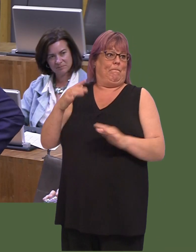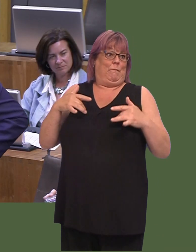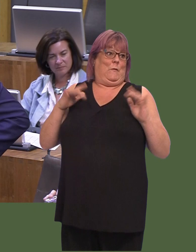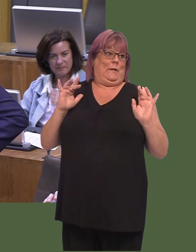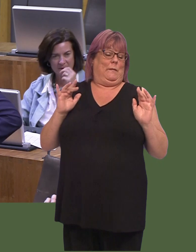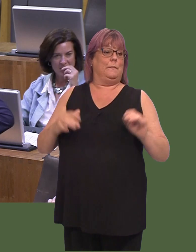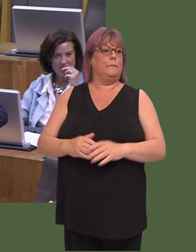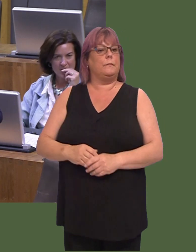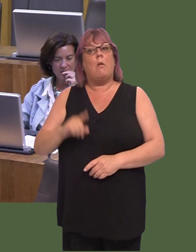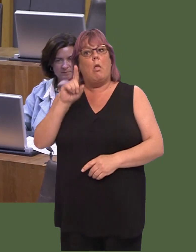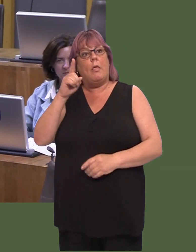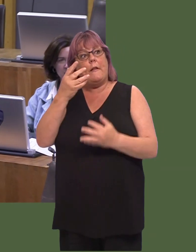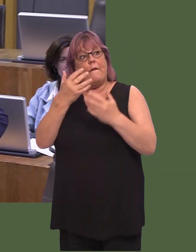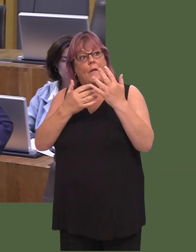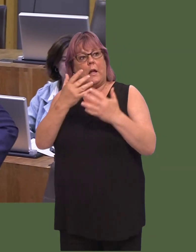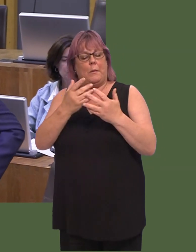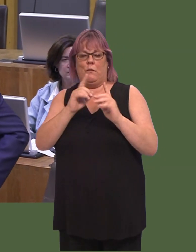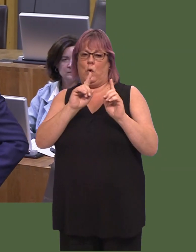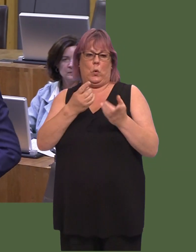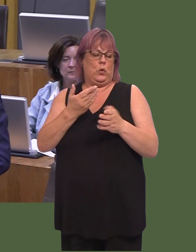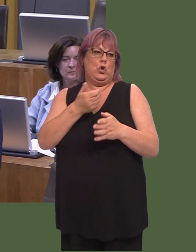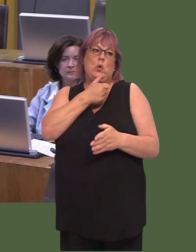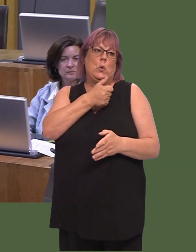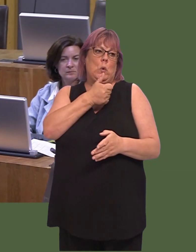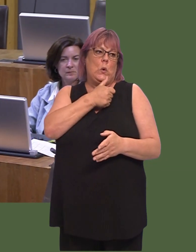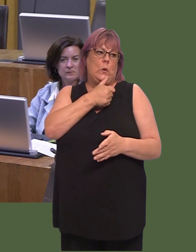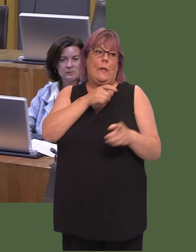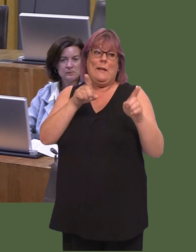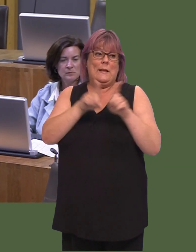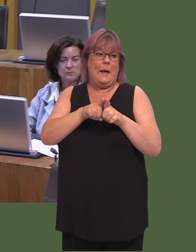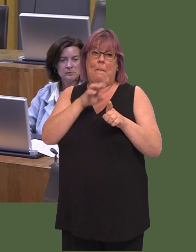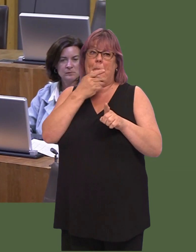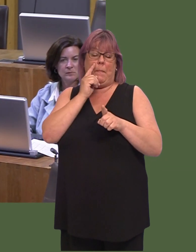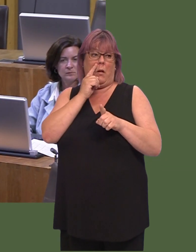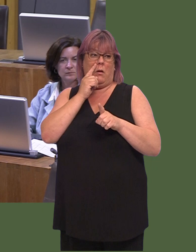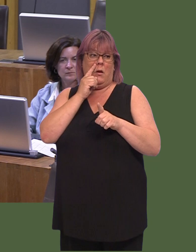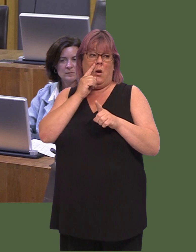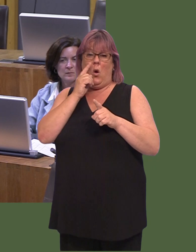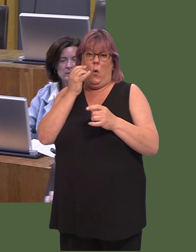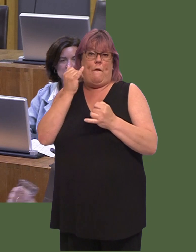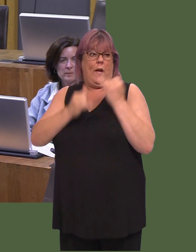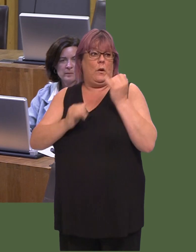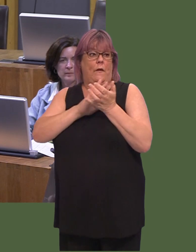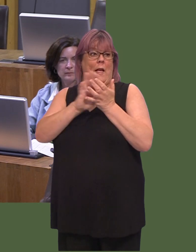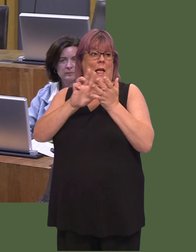Bear in mind that these figures were deemed unworkable by the very same people who got the figures for Hinkley wrong in the first place.